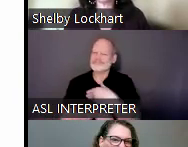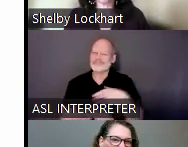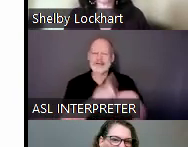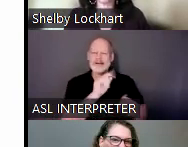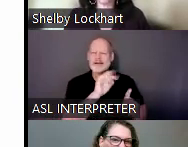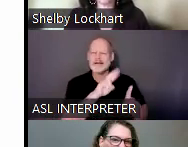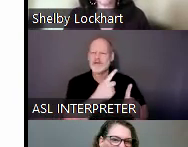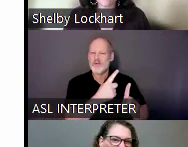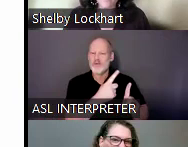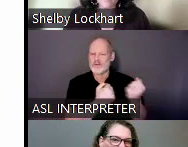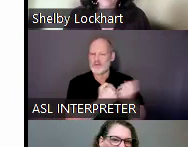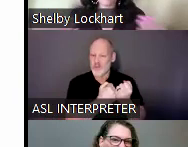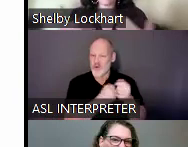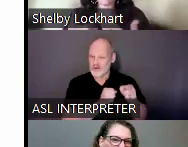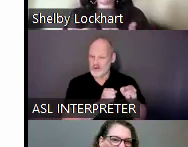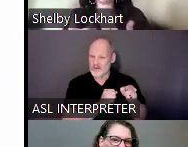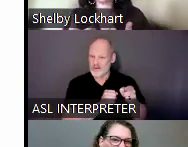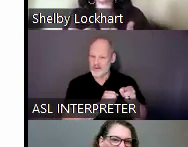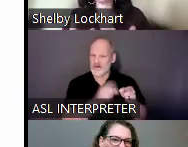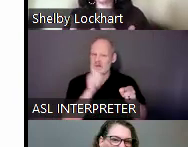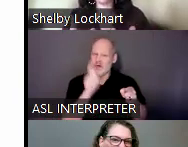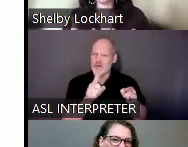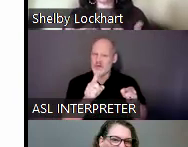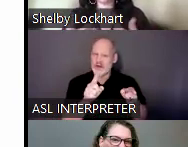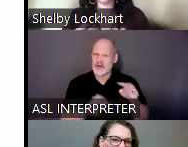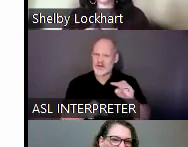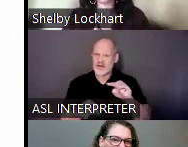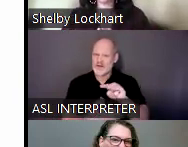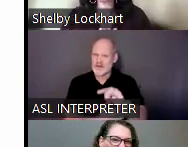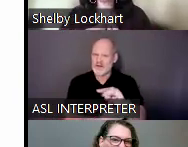structure is to turn the light on ourselves in public schools and say,